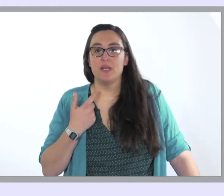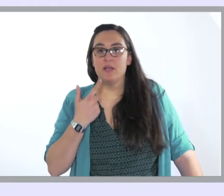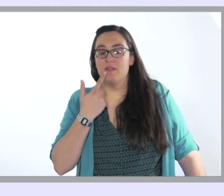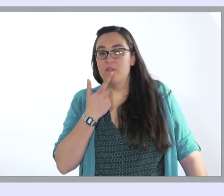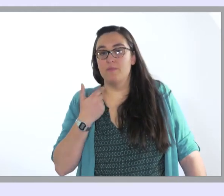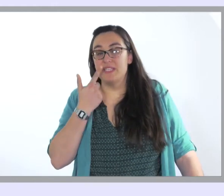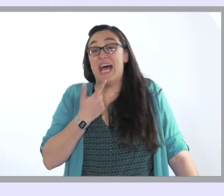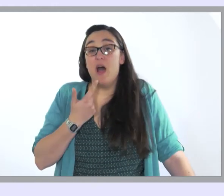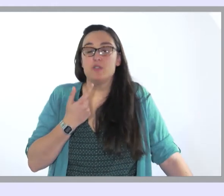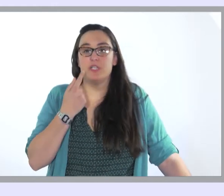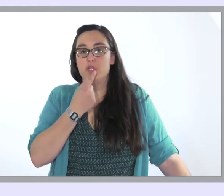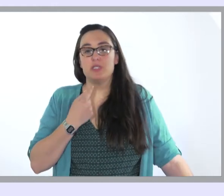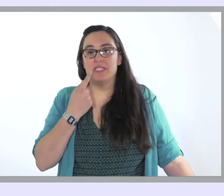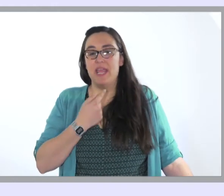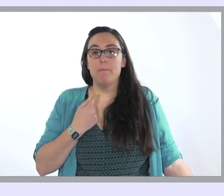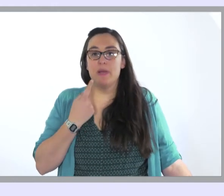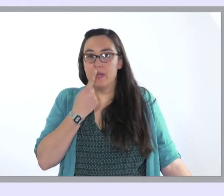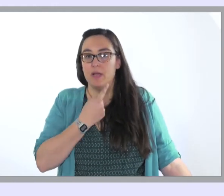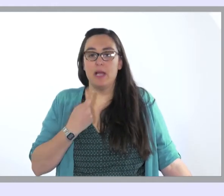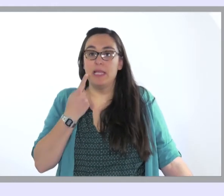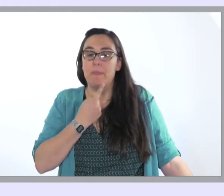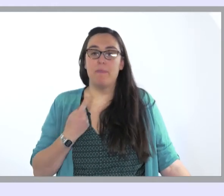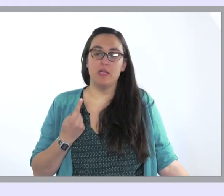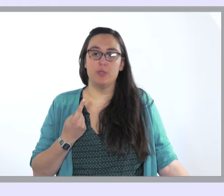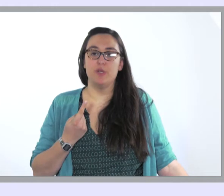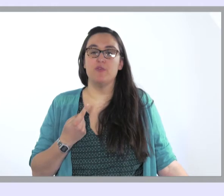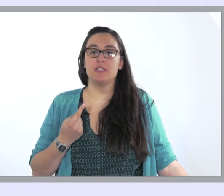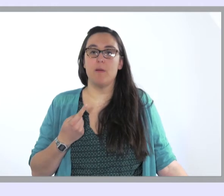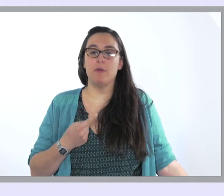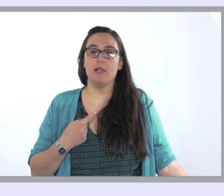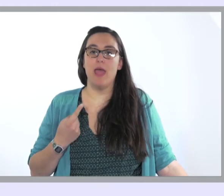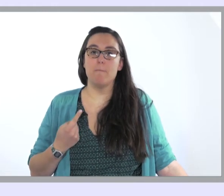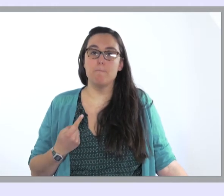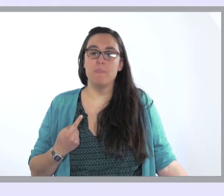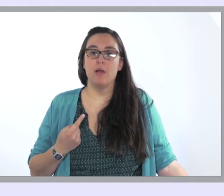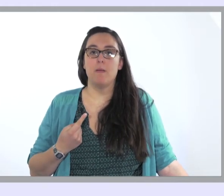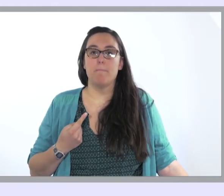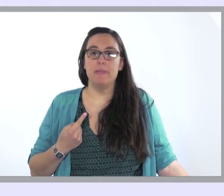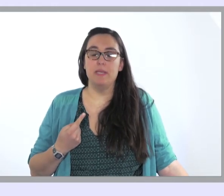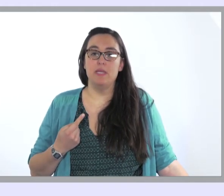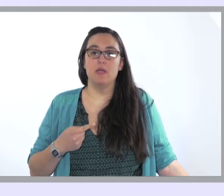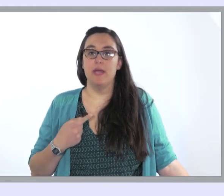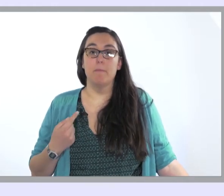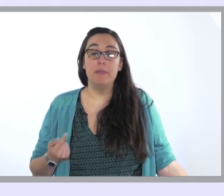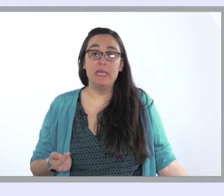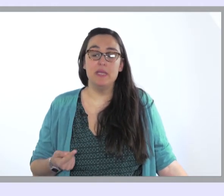sounds that use the same lip pattern like M, P and B